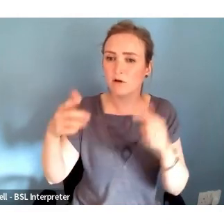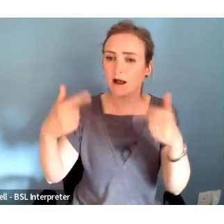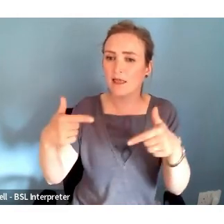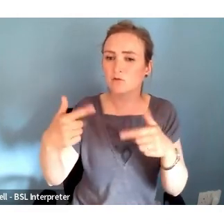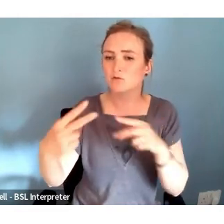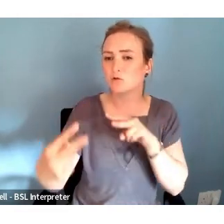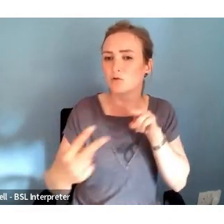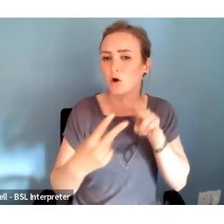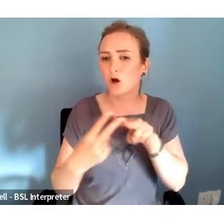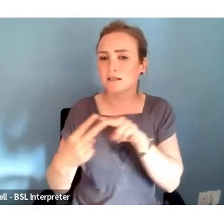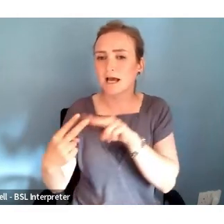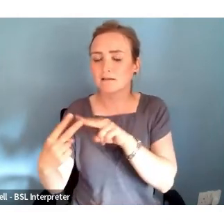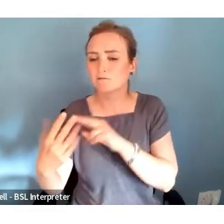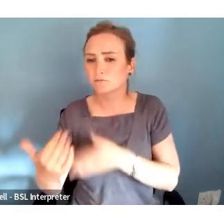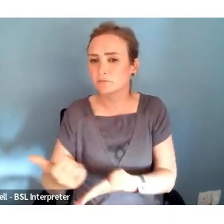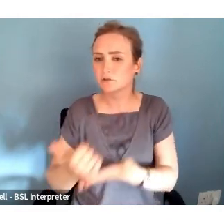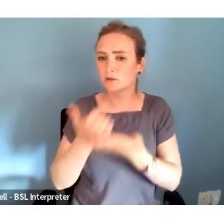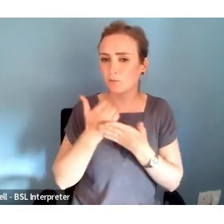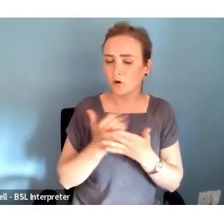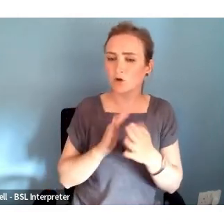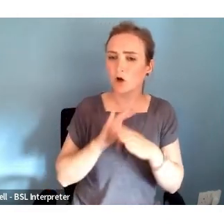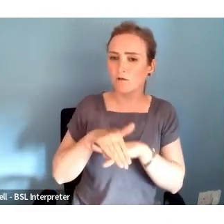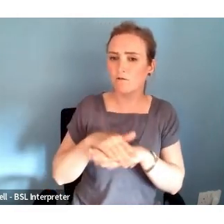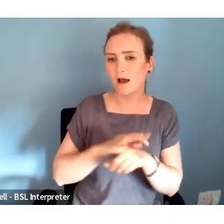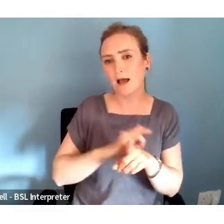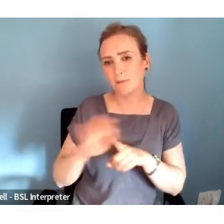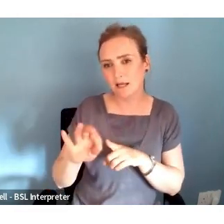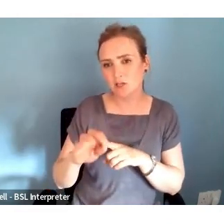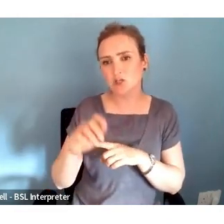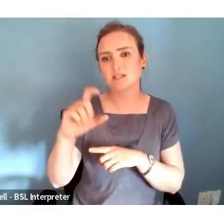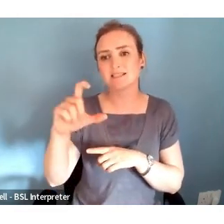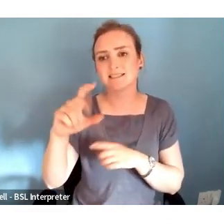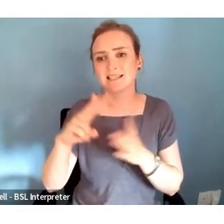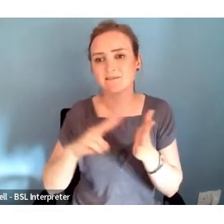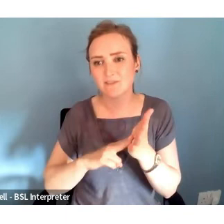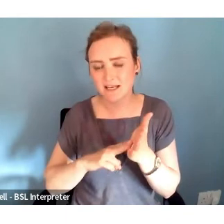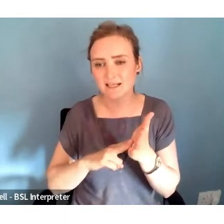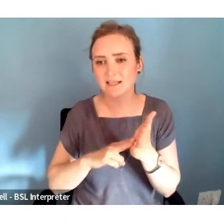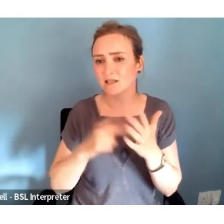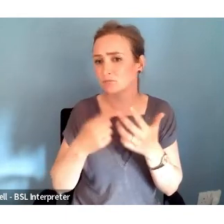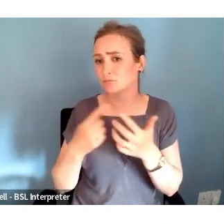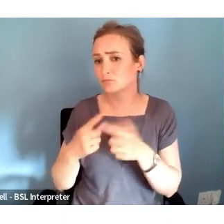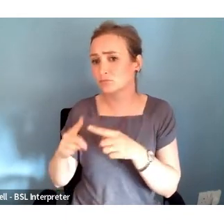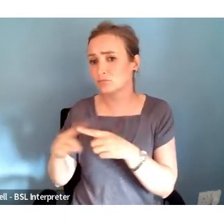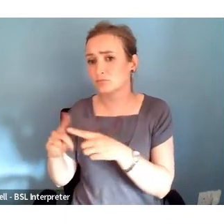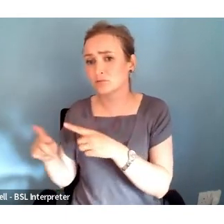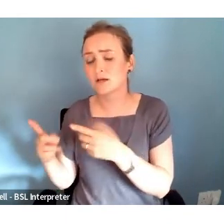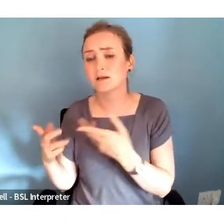application and what they were actually looking for , which nan people's -- the quality people's applications was